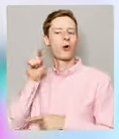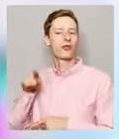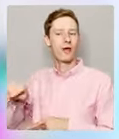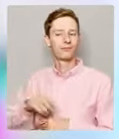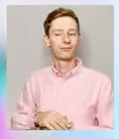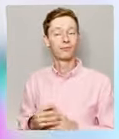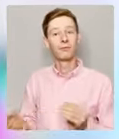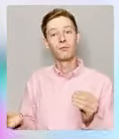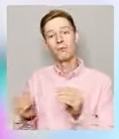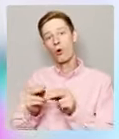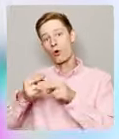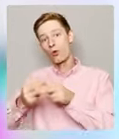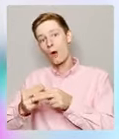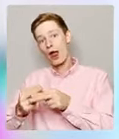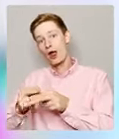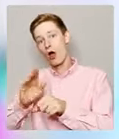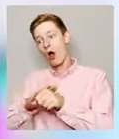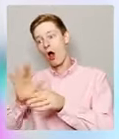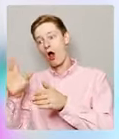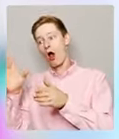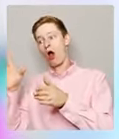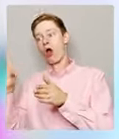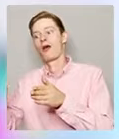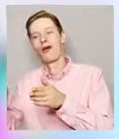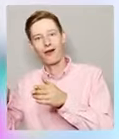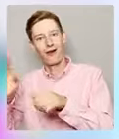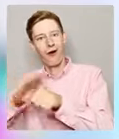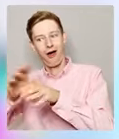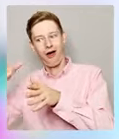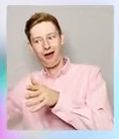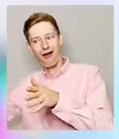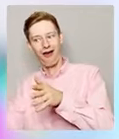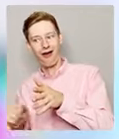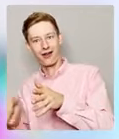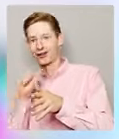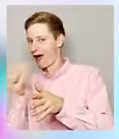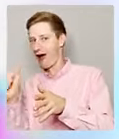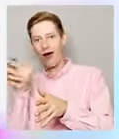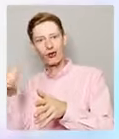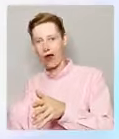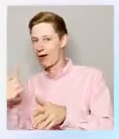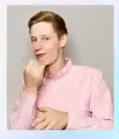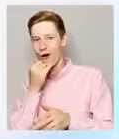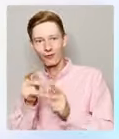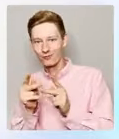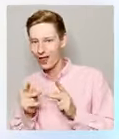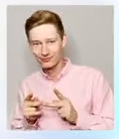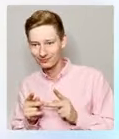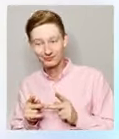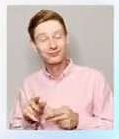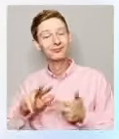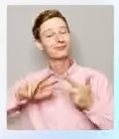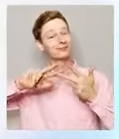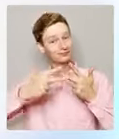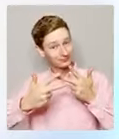More weight here can be assigned to the bolt handle to avoid the player accidentally grabbing the rifle itself, running other controls on its surface.